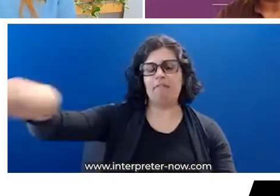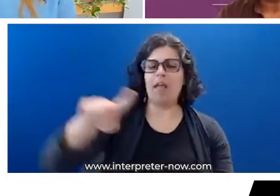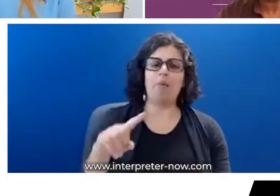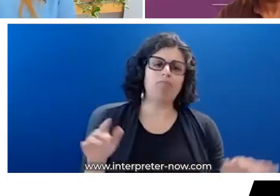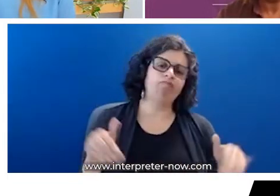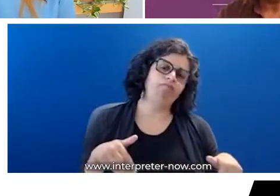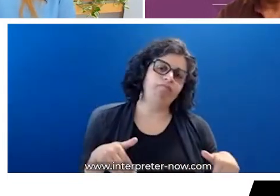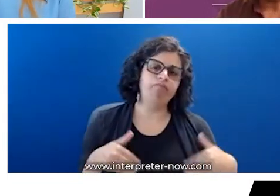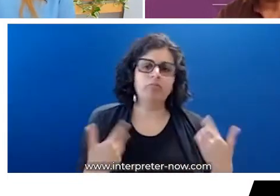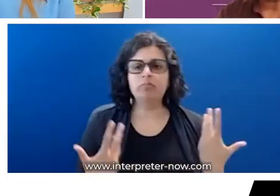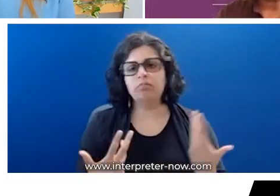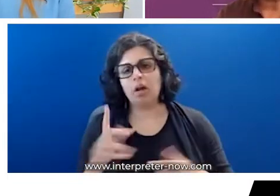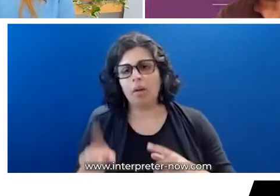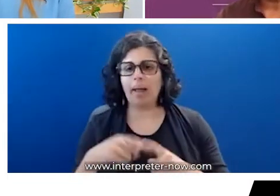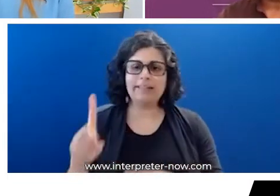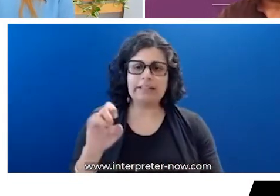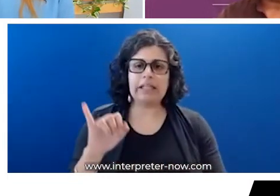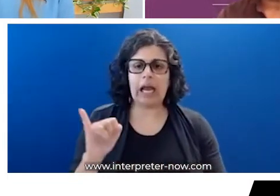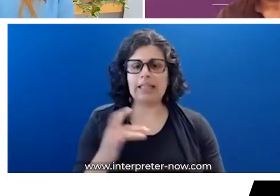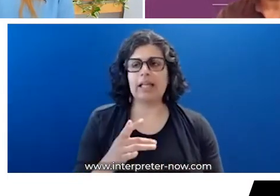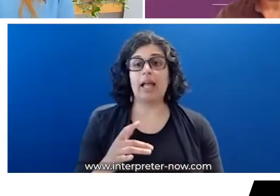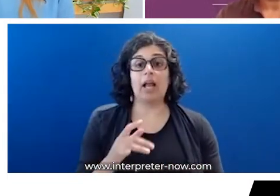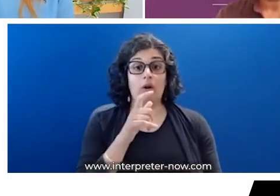they see it as the sole responsibility of someone else.